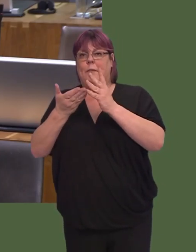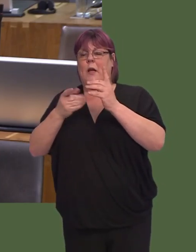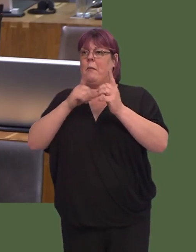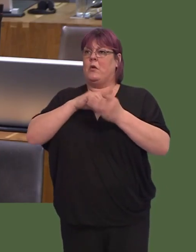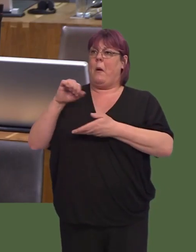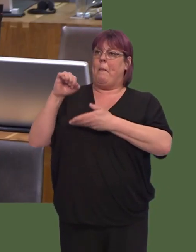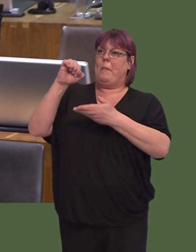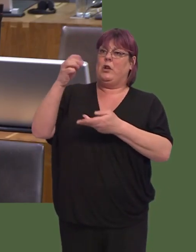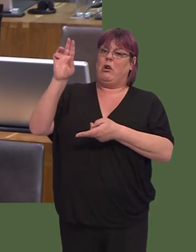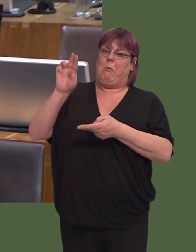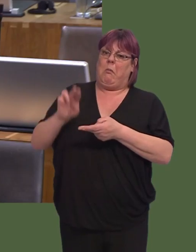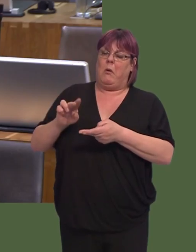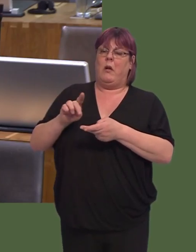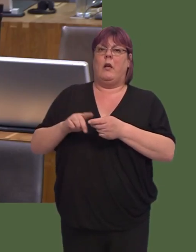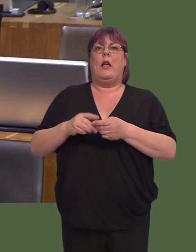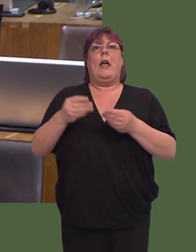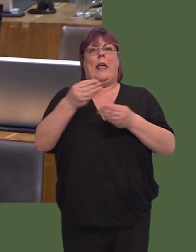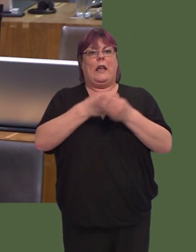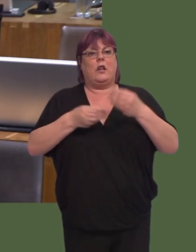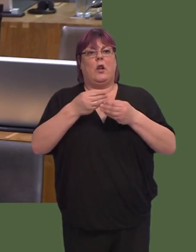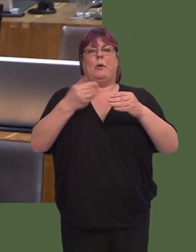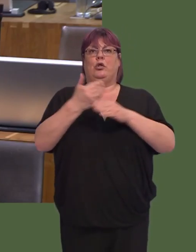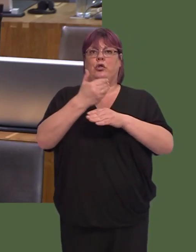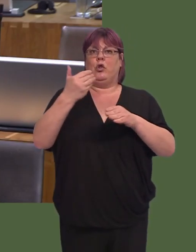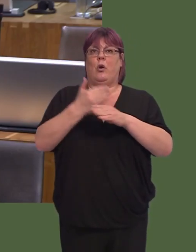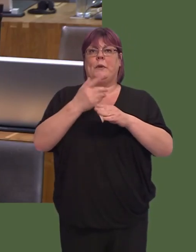Economic growth and jobs in Islwyn are being supported through multimillion-pound European